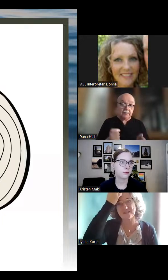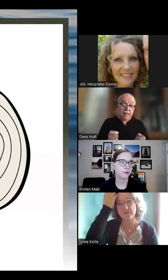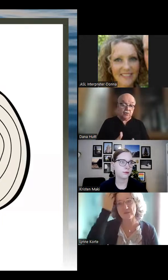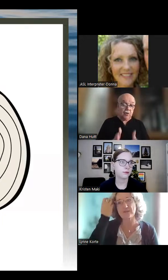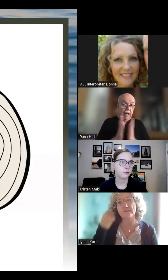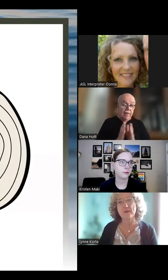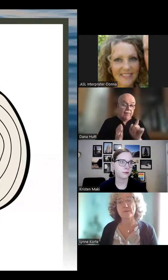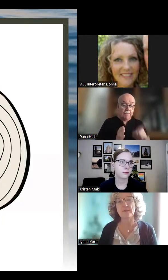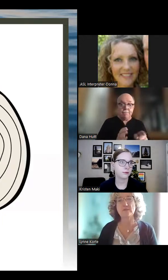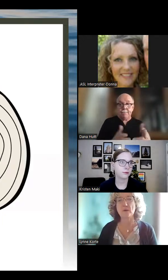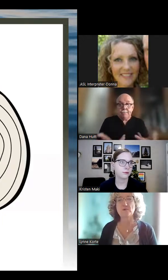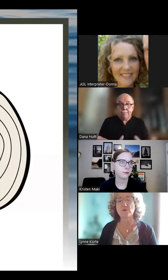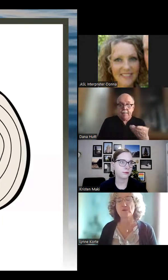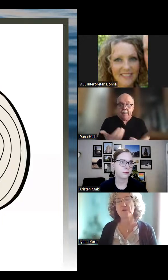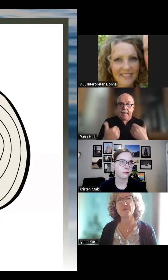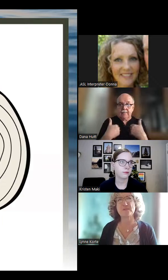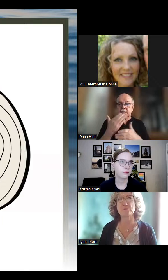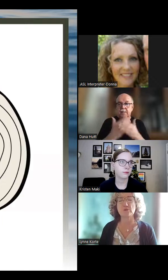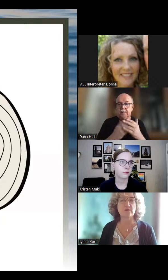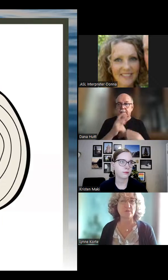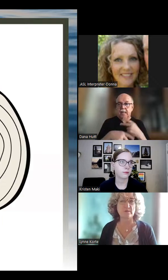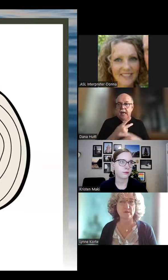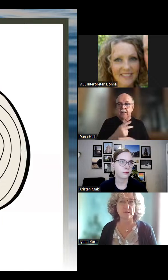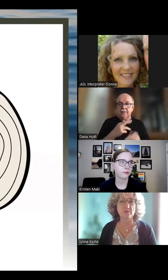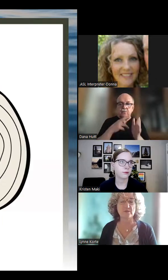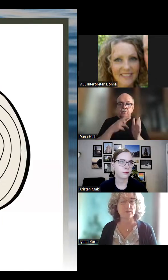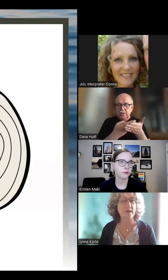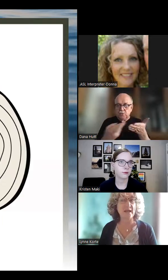ly difficult in a rural setting. I would be interested